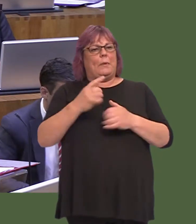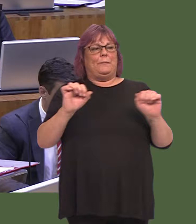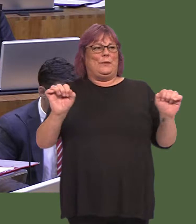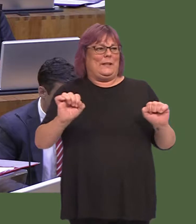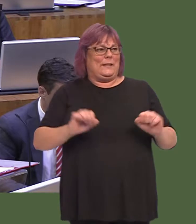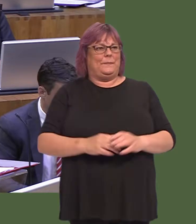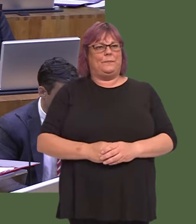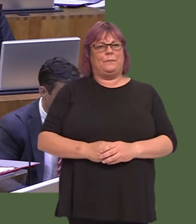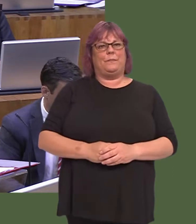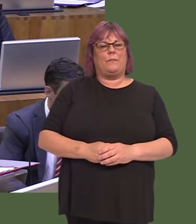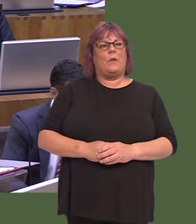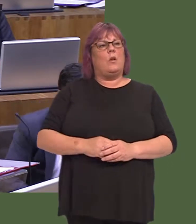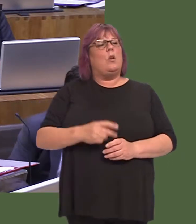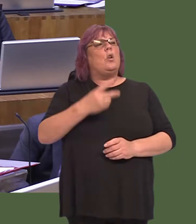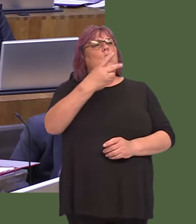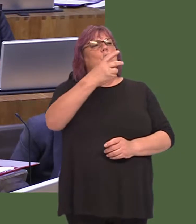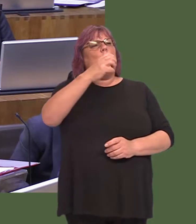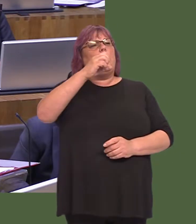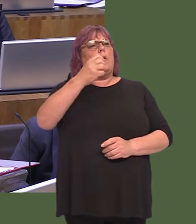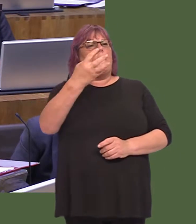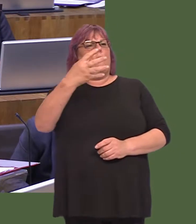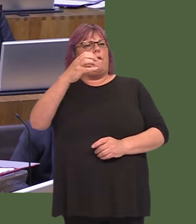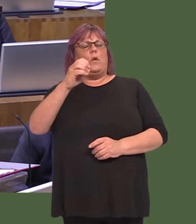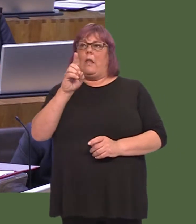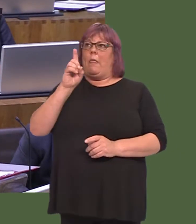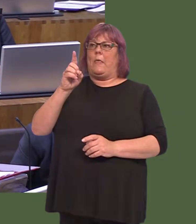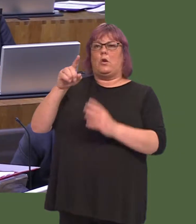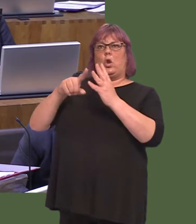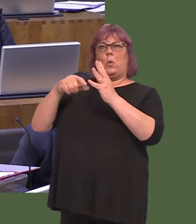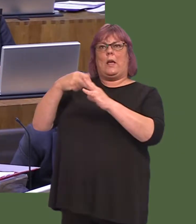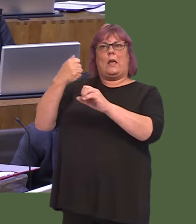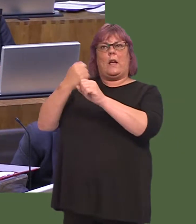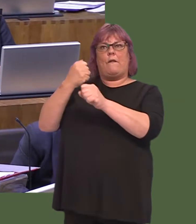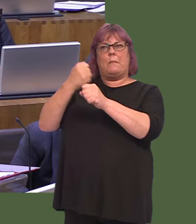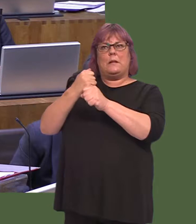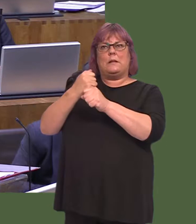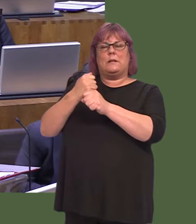If I remember rightly, 2040 is the target the UK Government has set, is, I think, probably